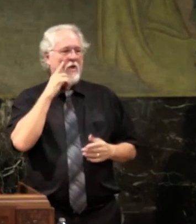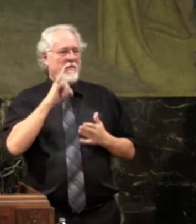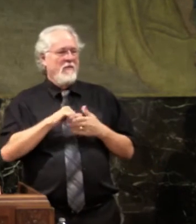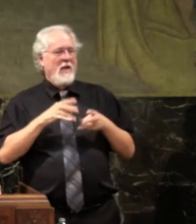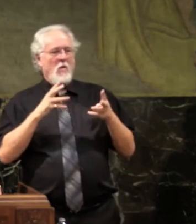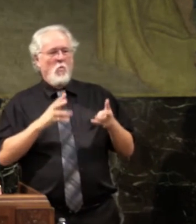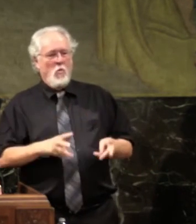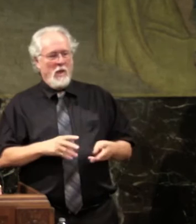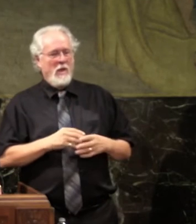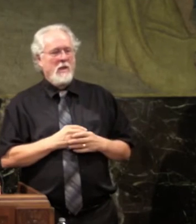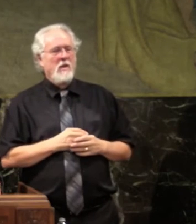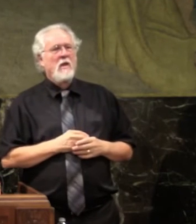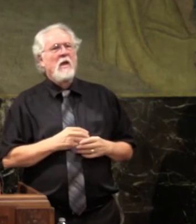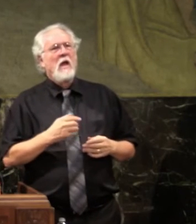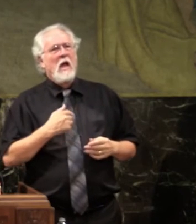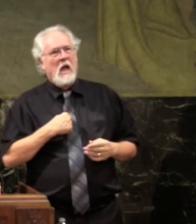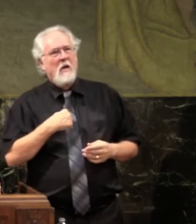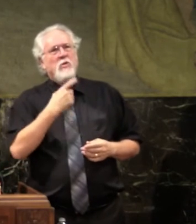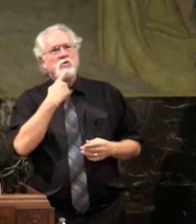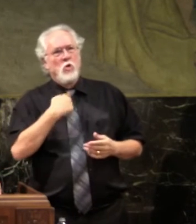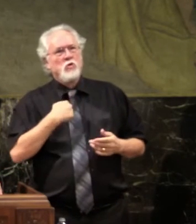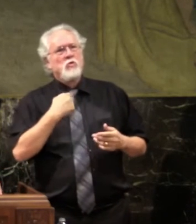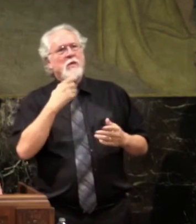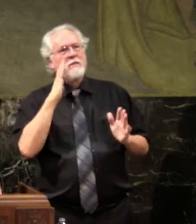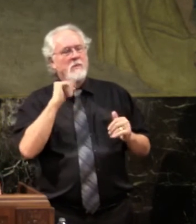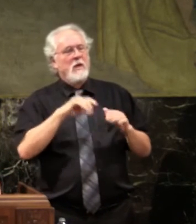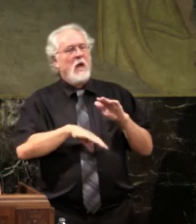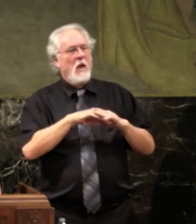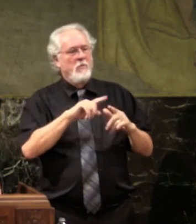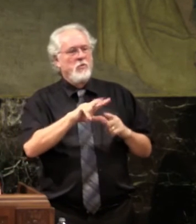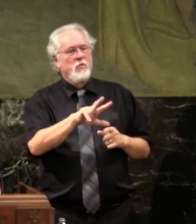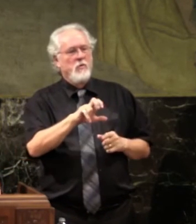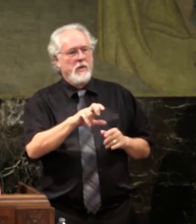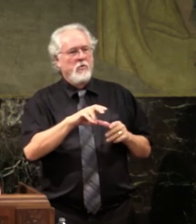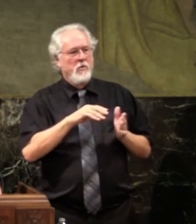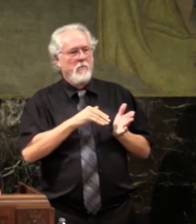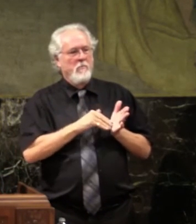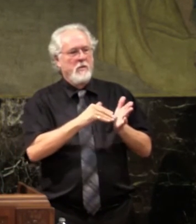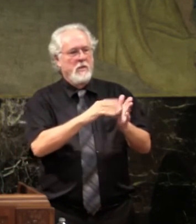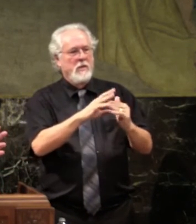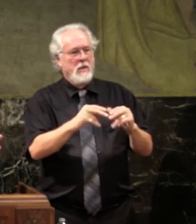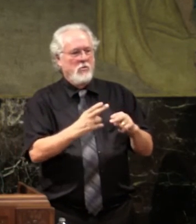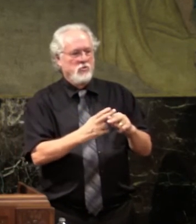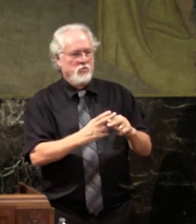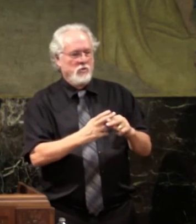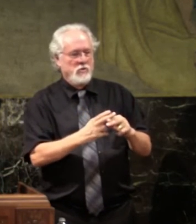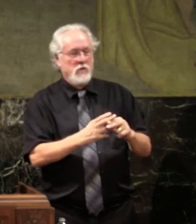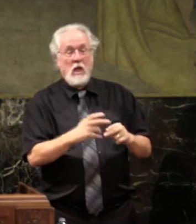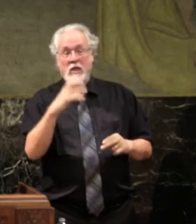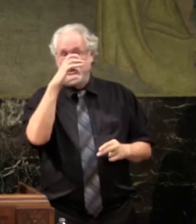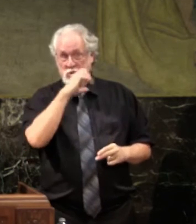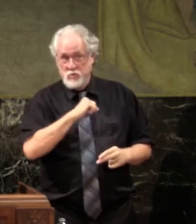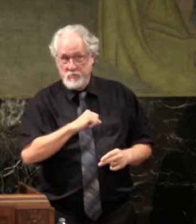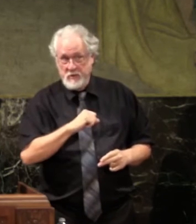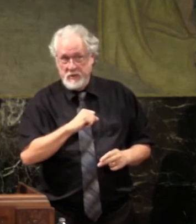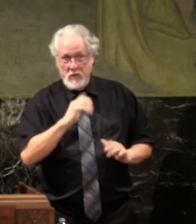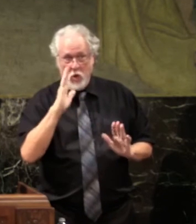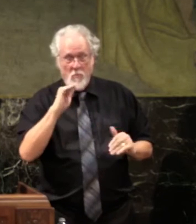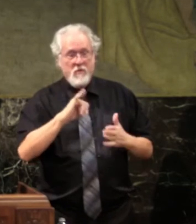I've been told to expect up to 300 million dollar shortfall assuming and i will hope we would that we apply the